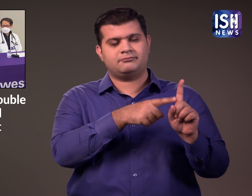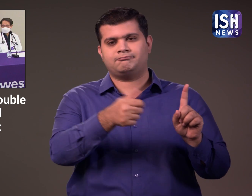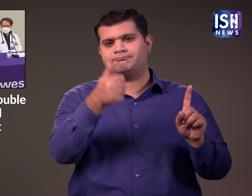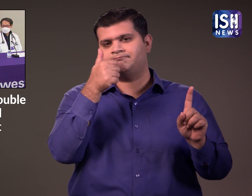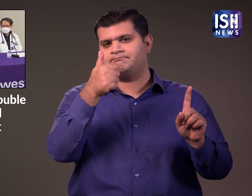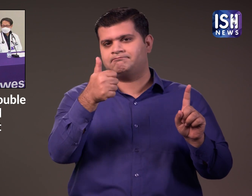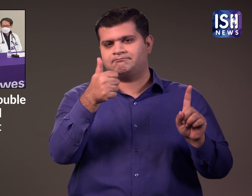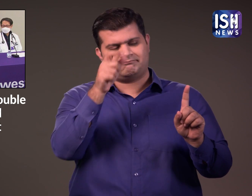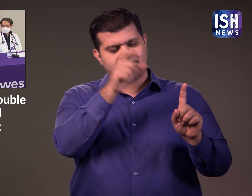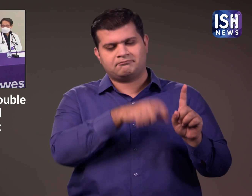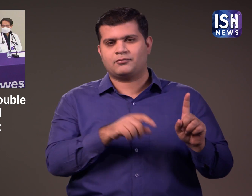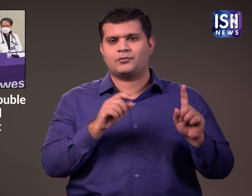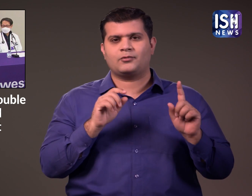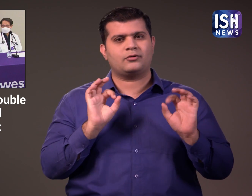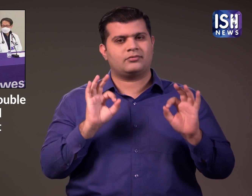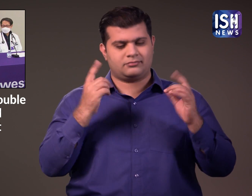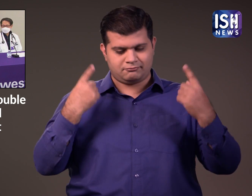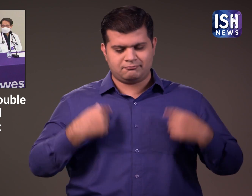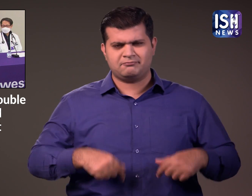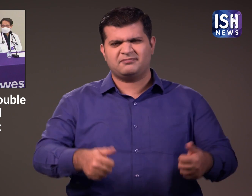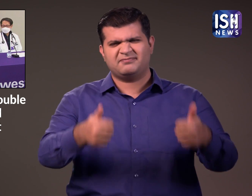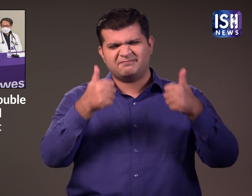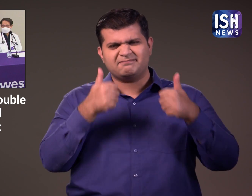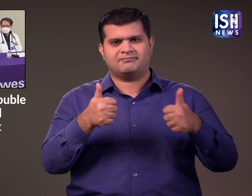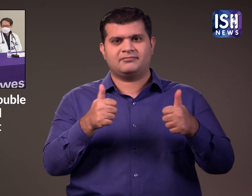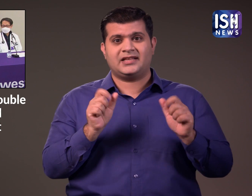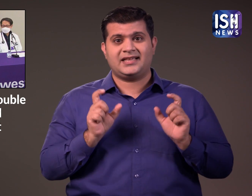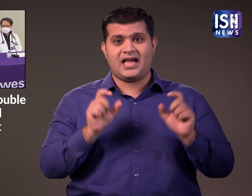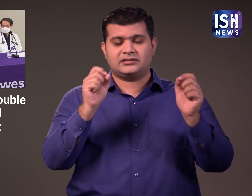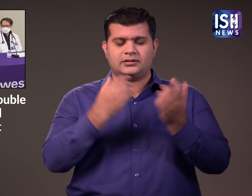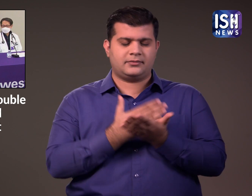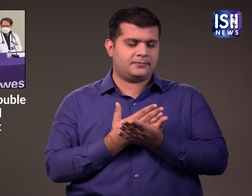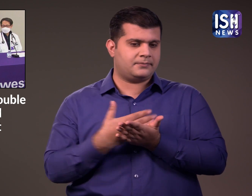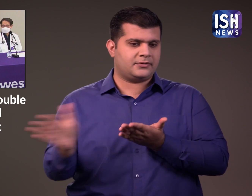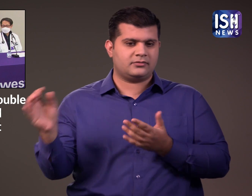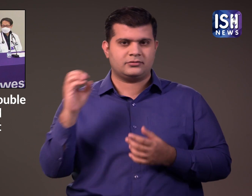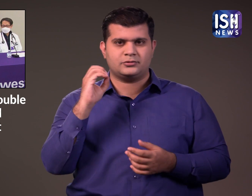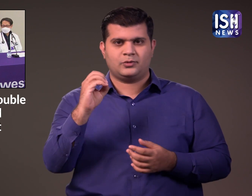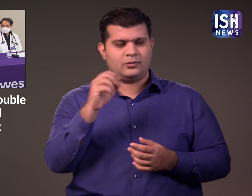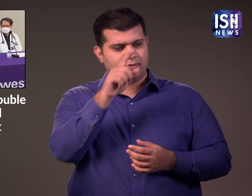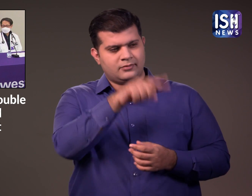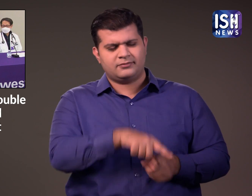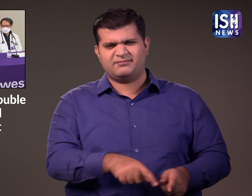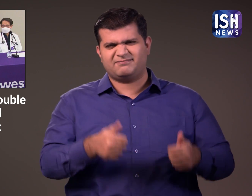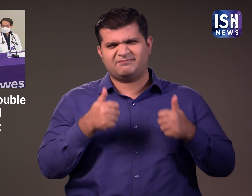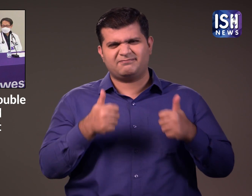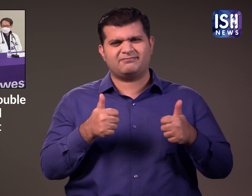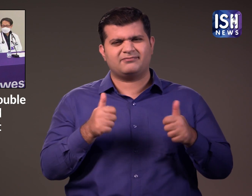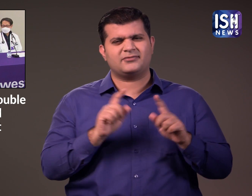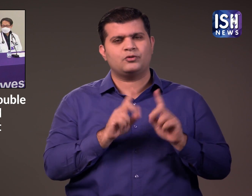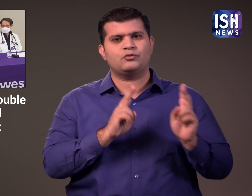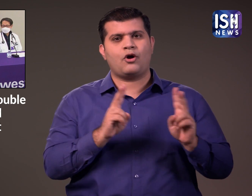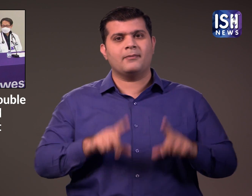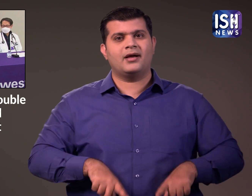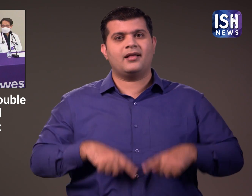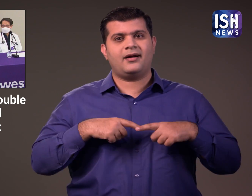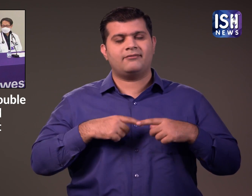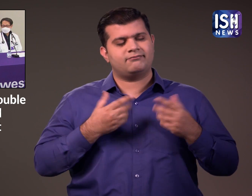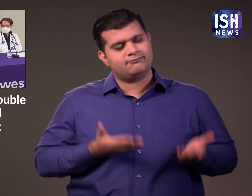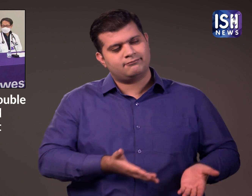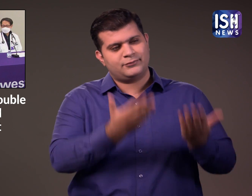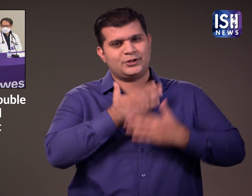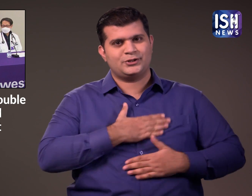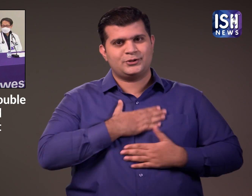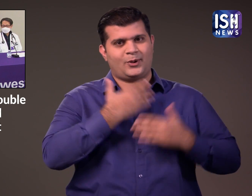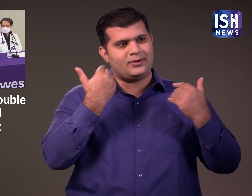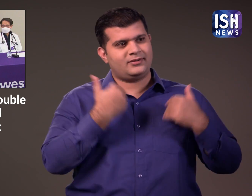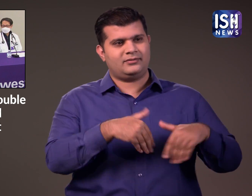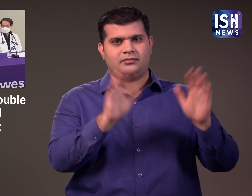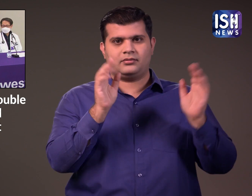that Khoury is now fit and fine, is leading a normal life and is enjoying himself.